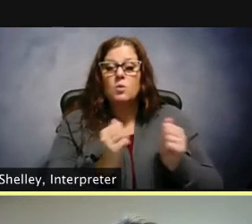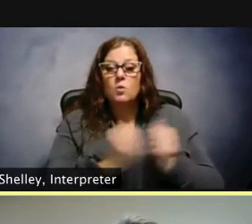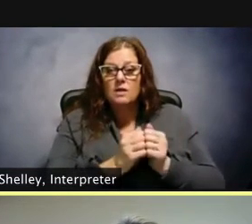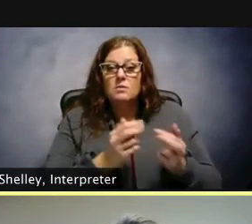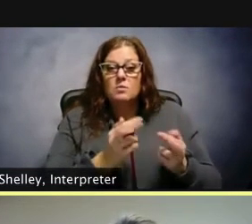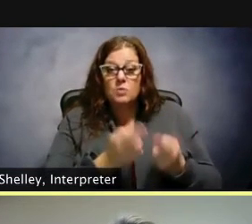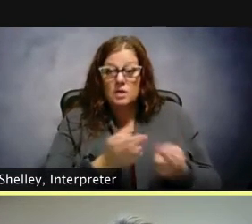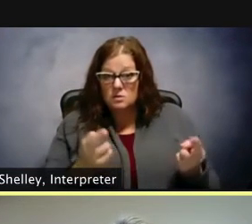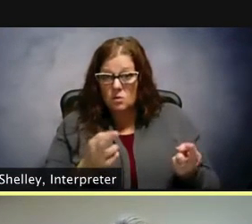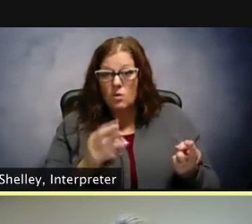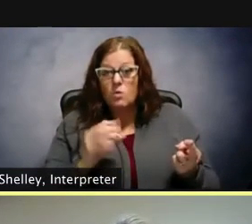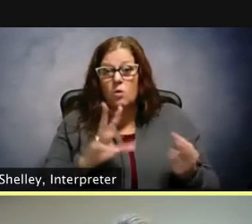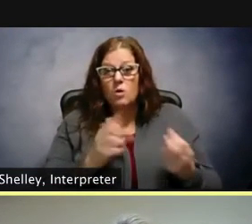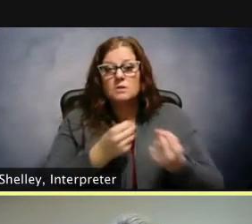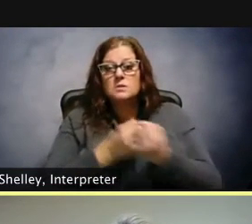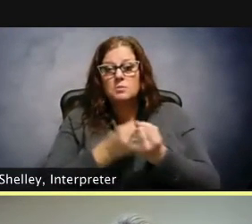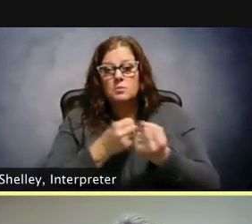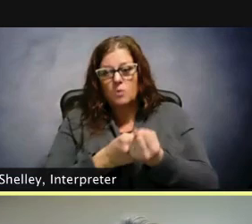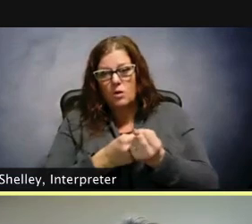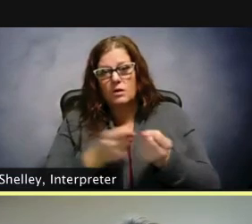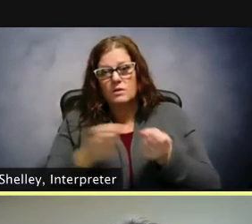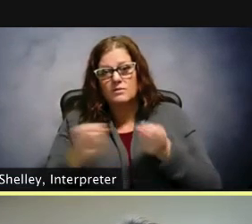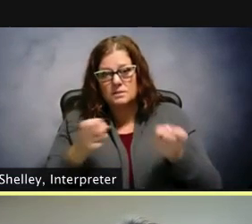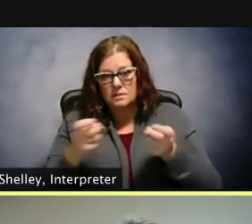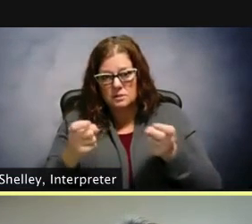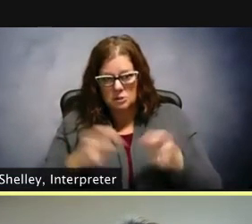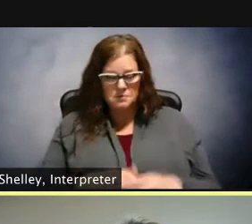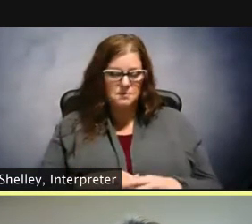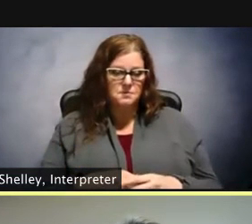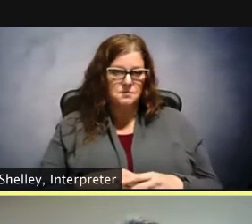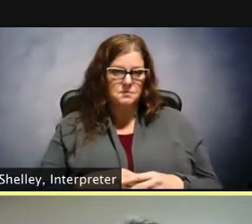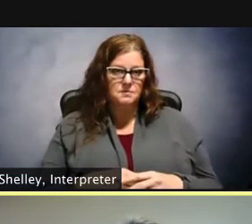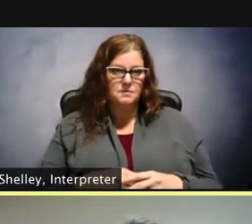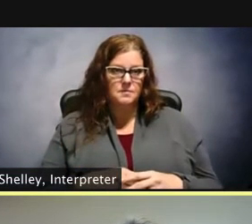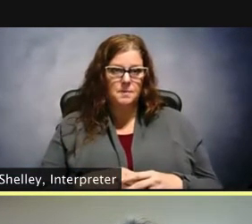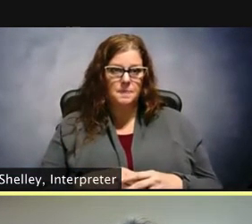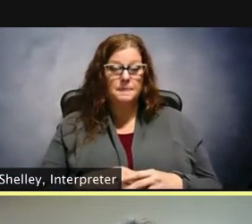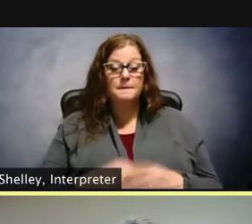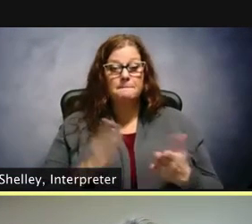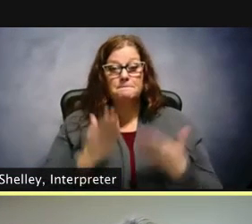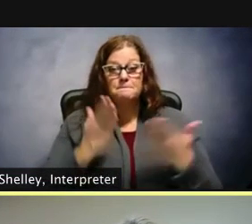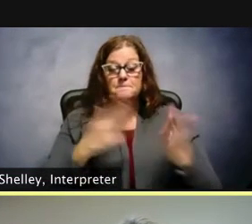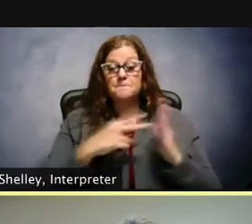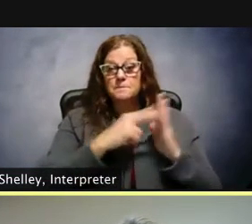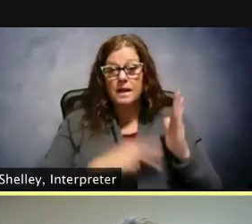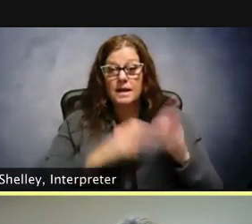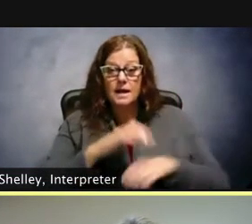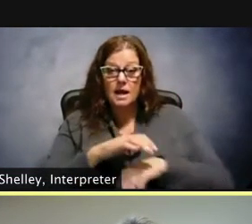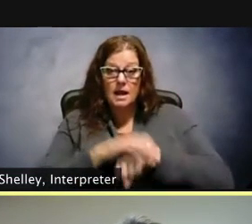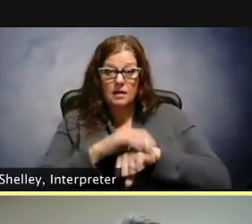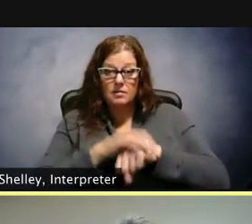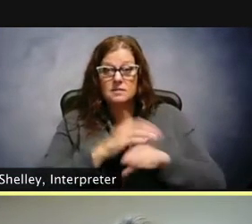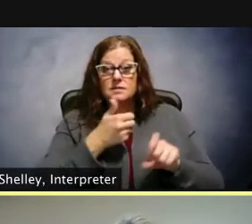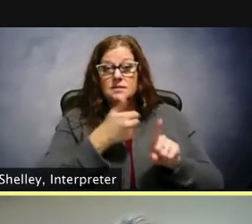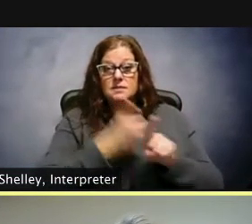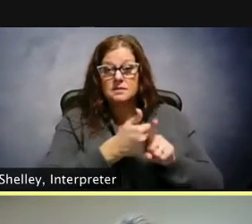or support facilitation. And we offer reading in English self-contained at each level.